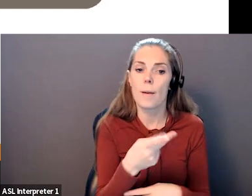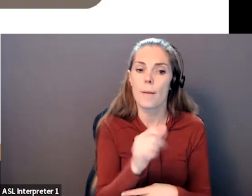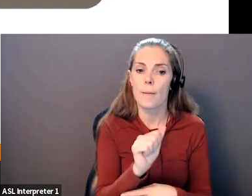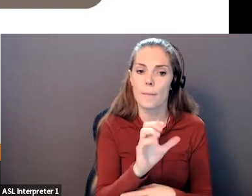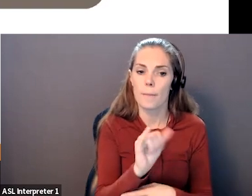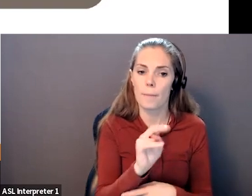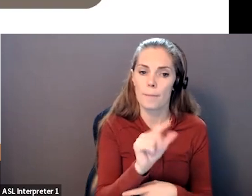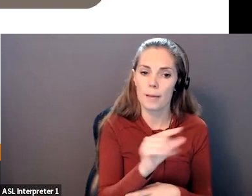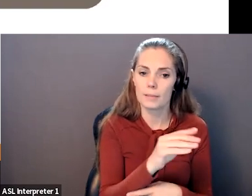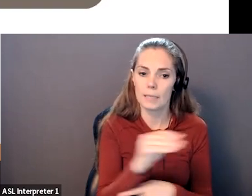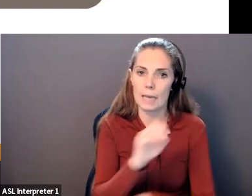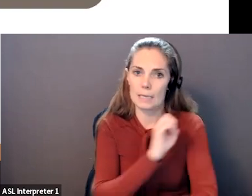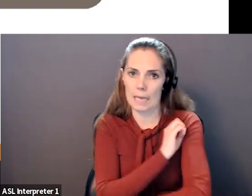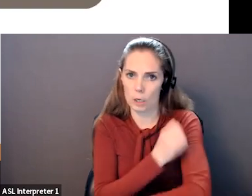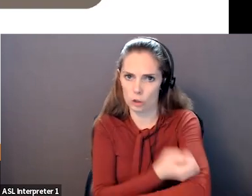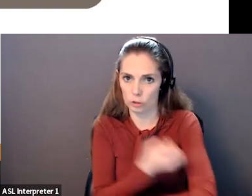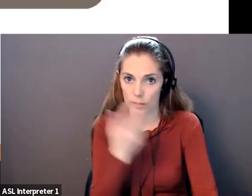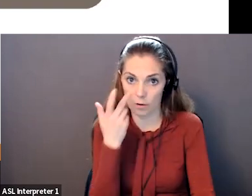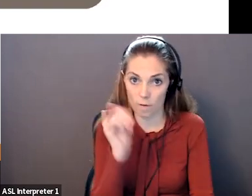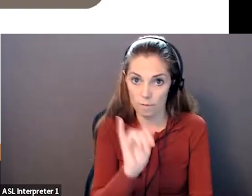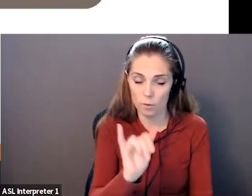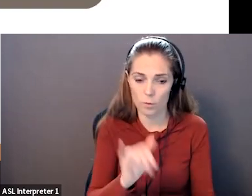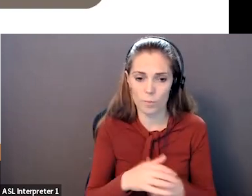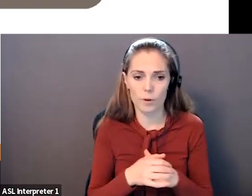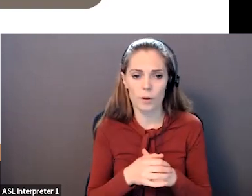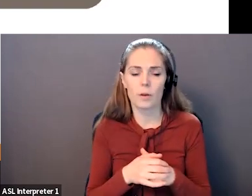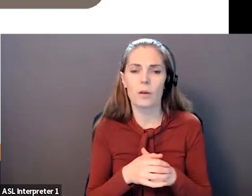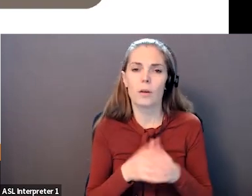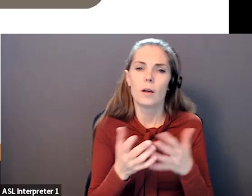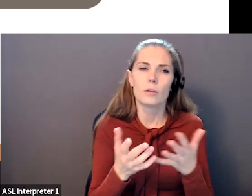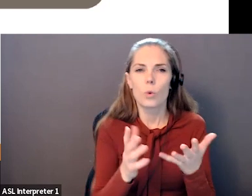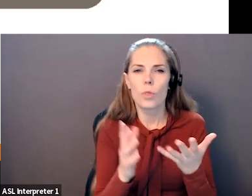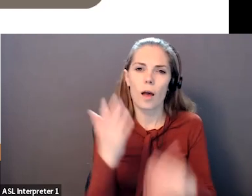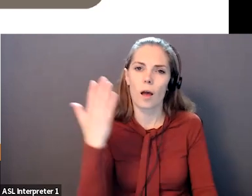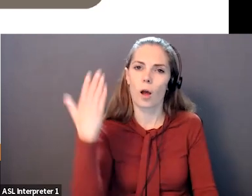other conditions where maybe they're kind of invisible in nature are employers don't always